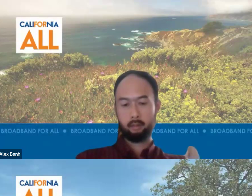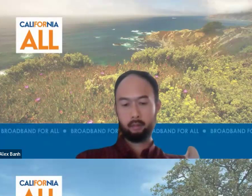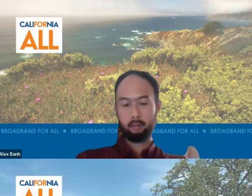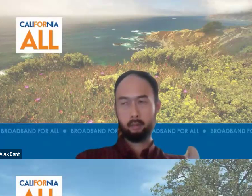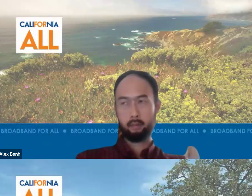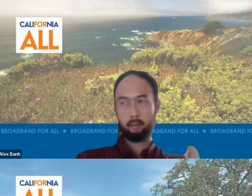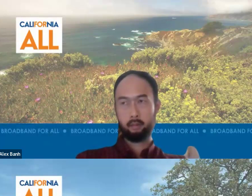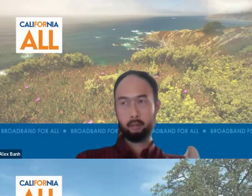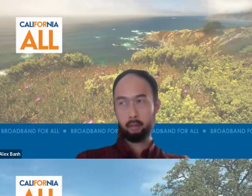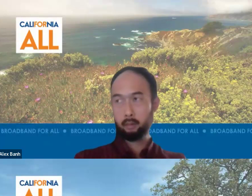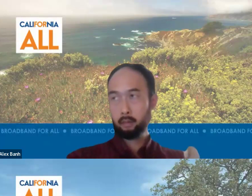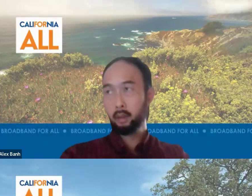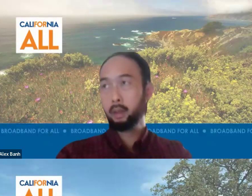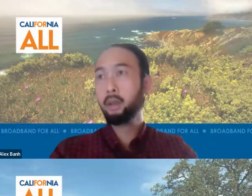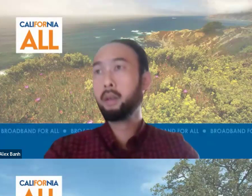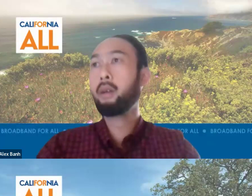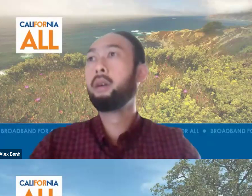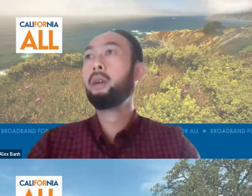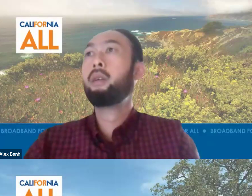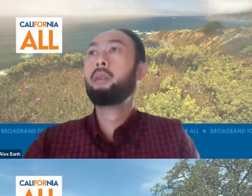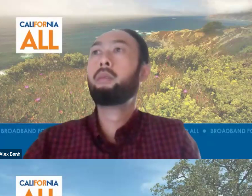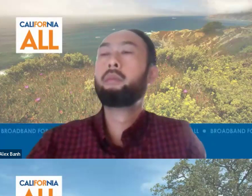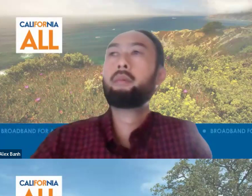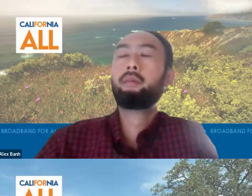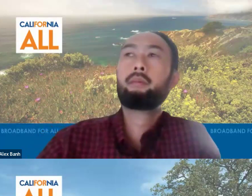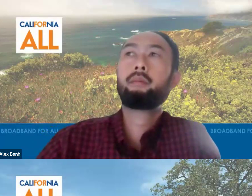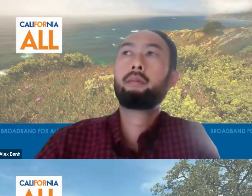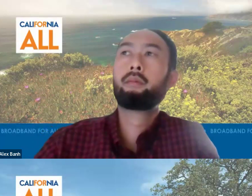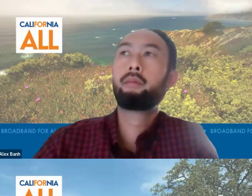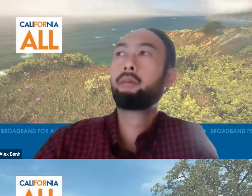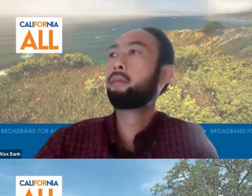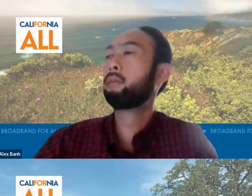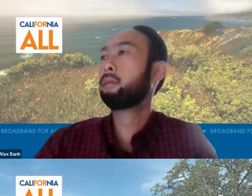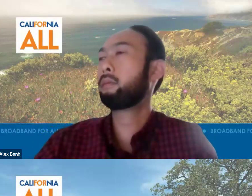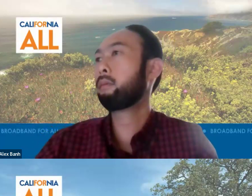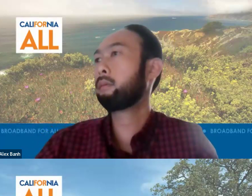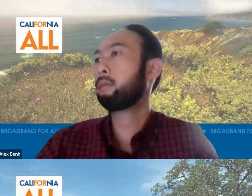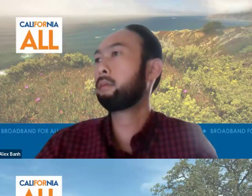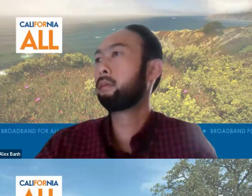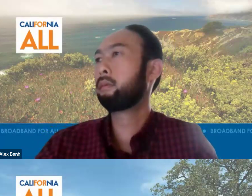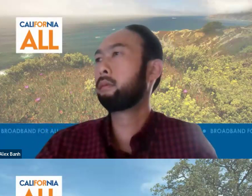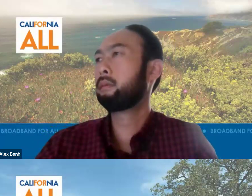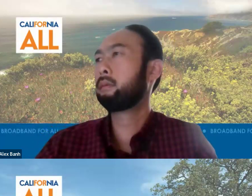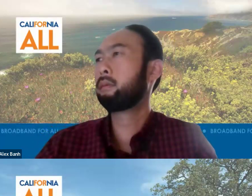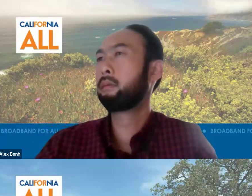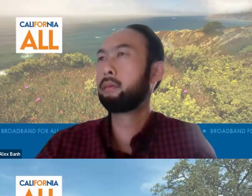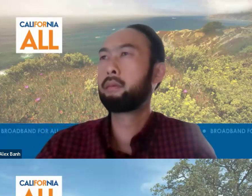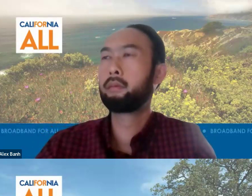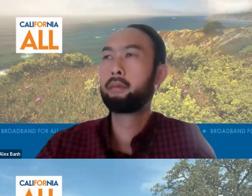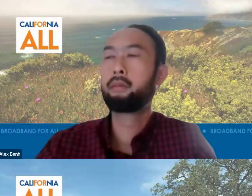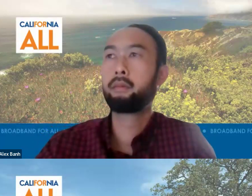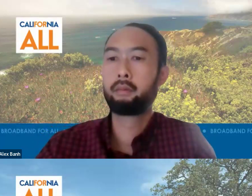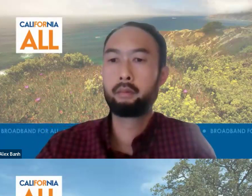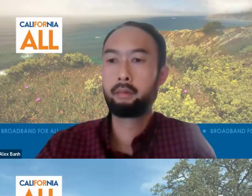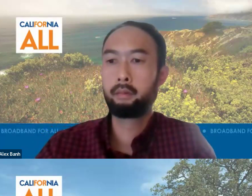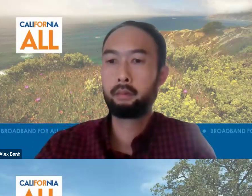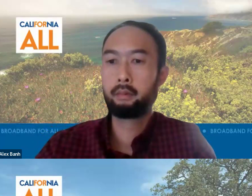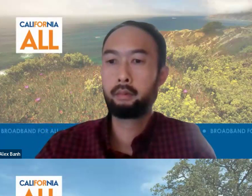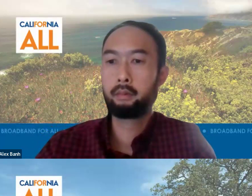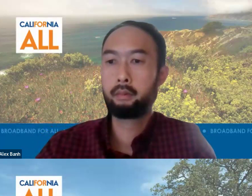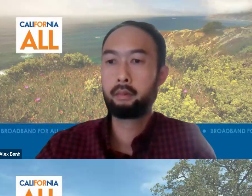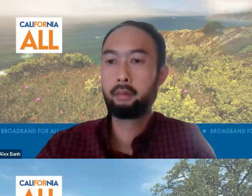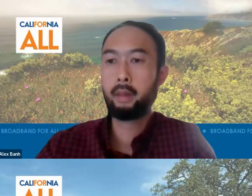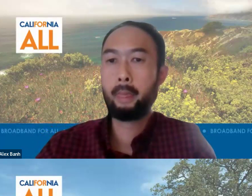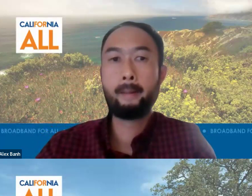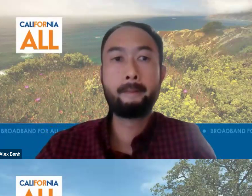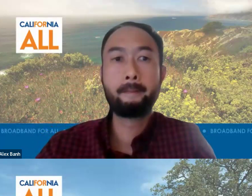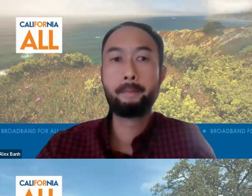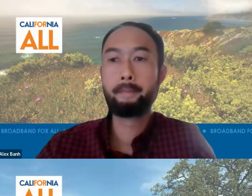or local philanthropic or private sector funding to extend and sustain their programs.